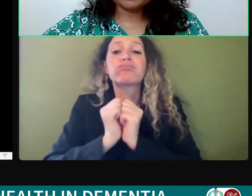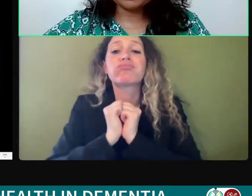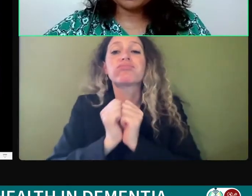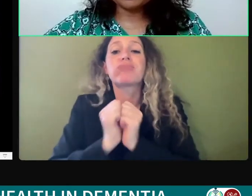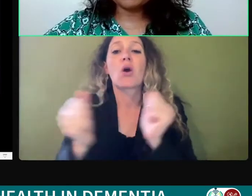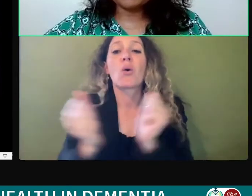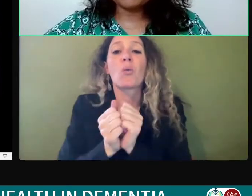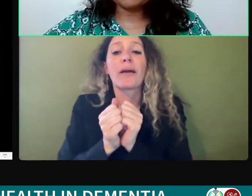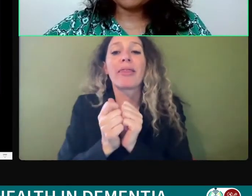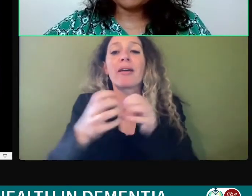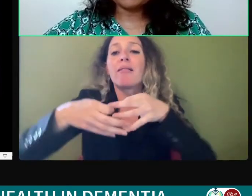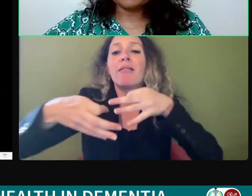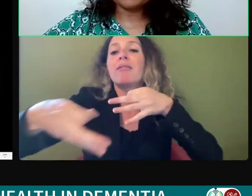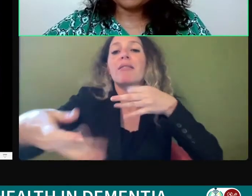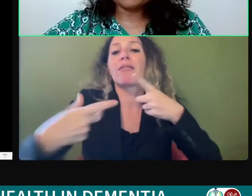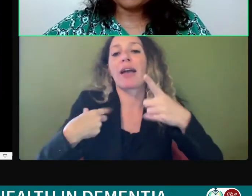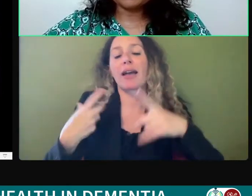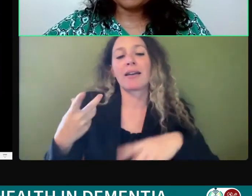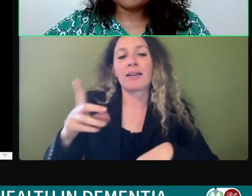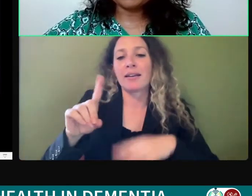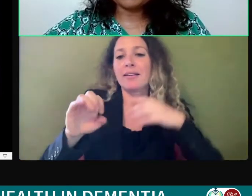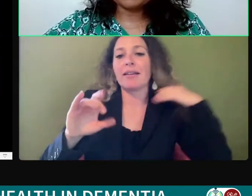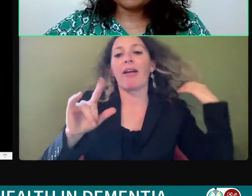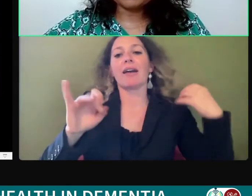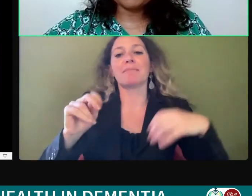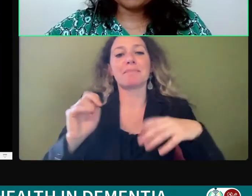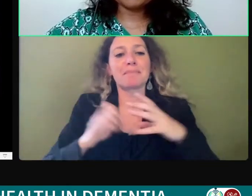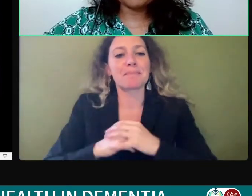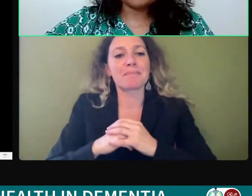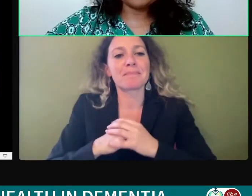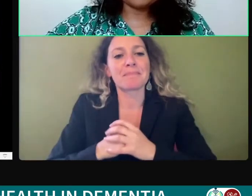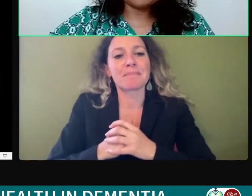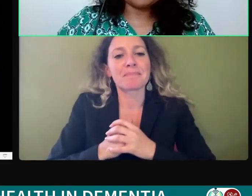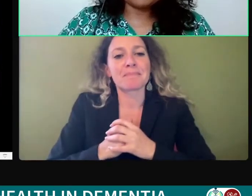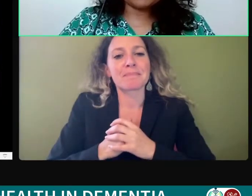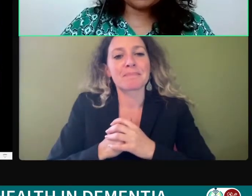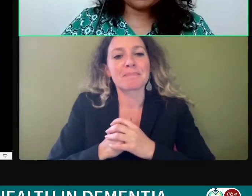decline, really, really exciting time. >> Sowmya Iyer: Thank you. Given all the